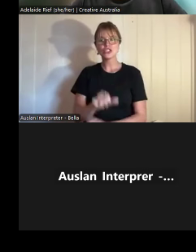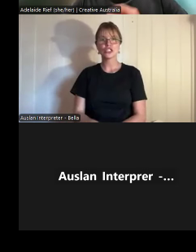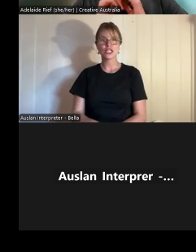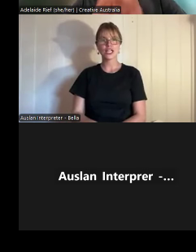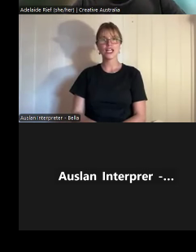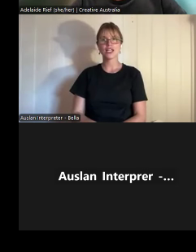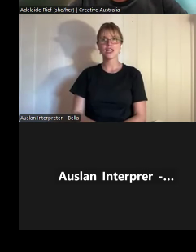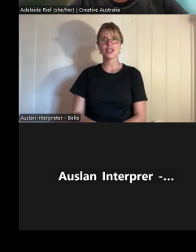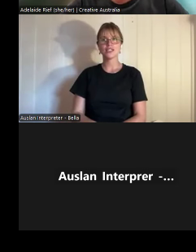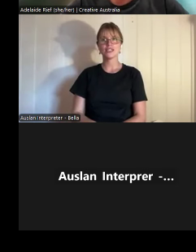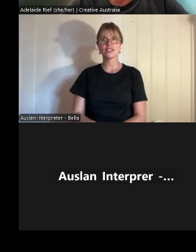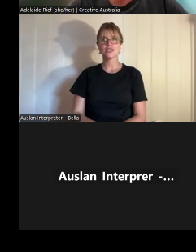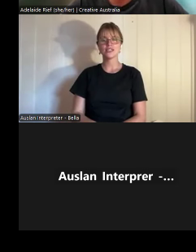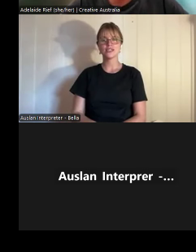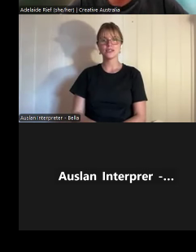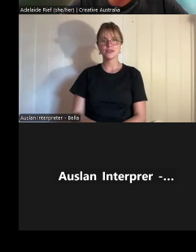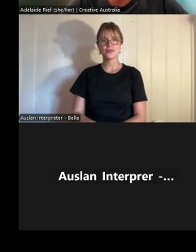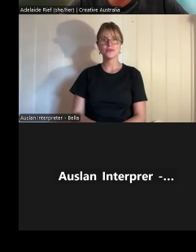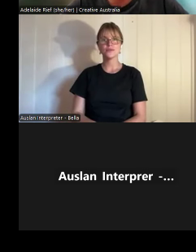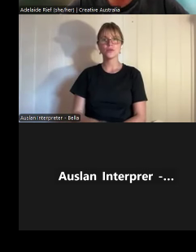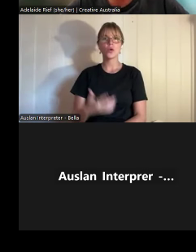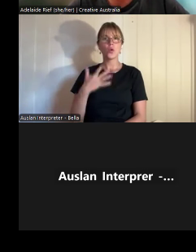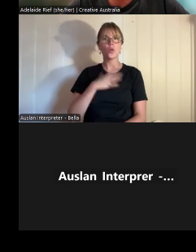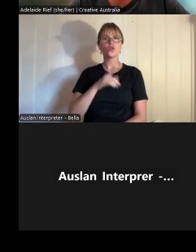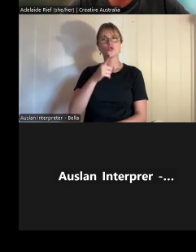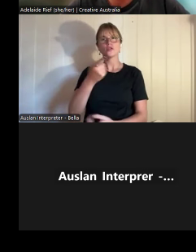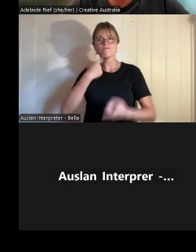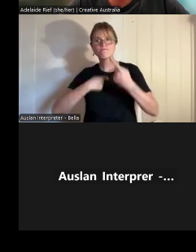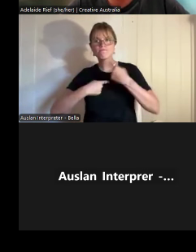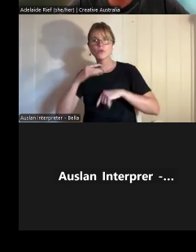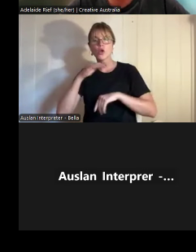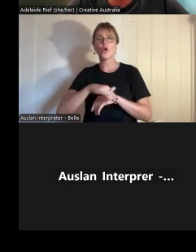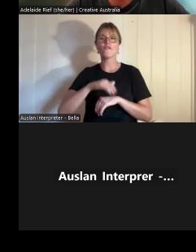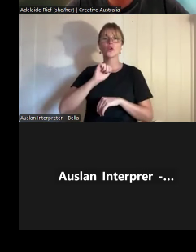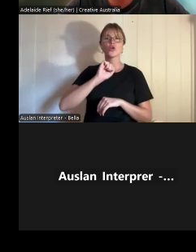So to speak to that quality, we'd love for you to tell us about you and your arts practice and the